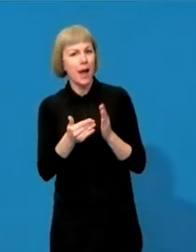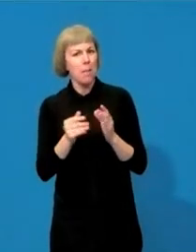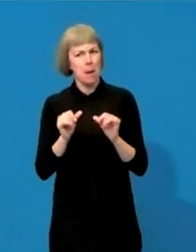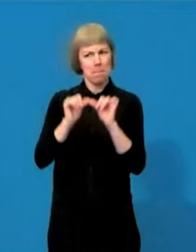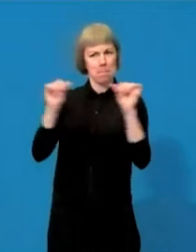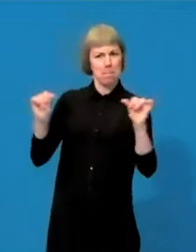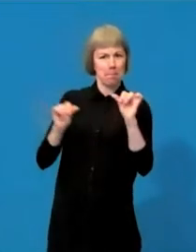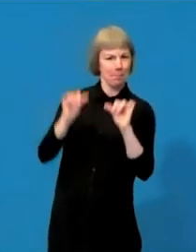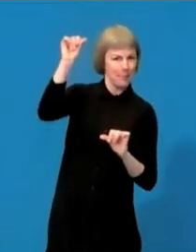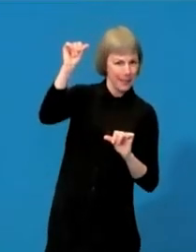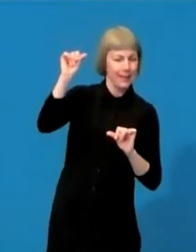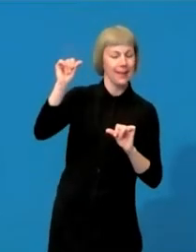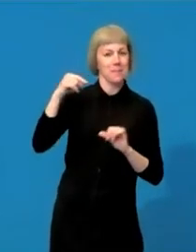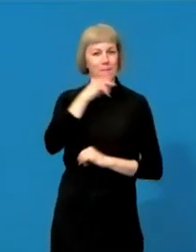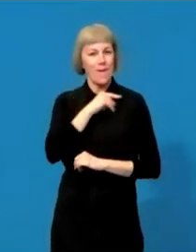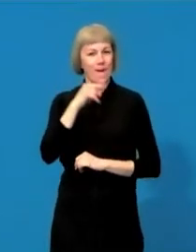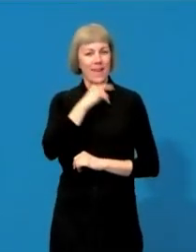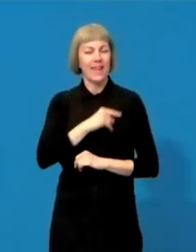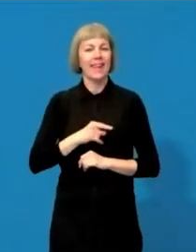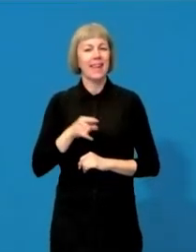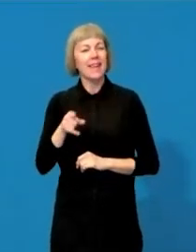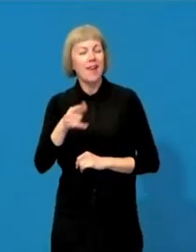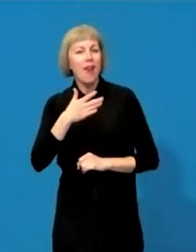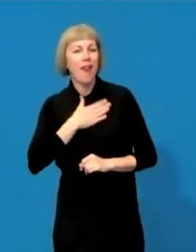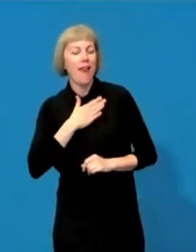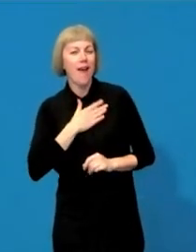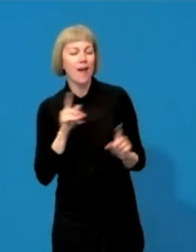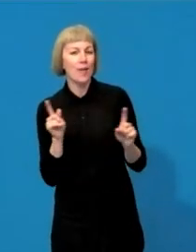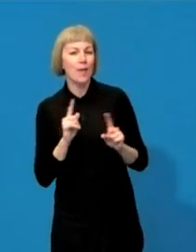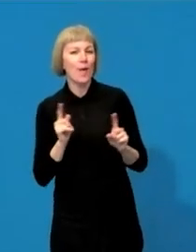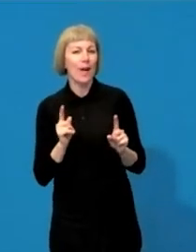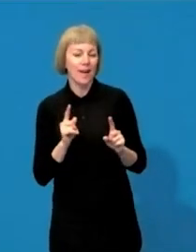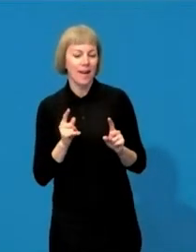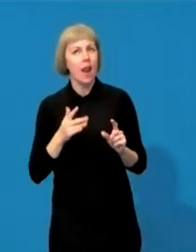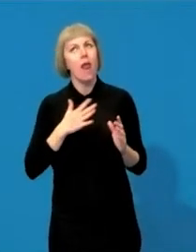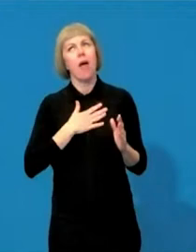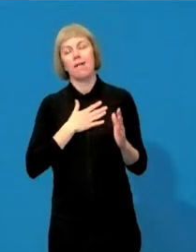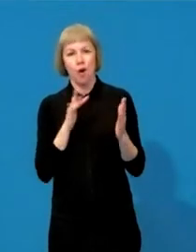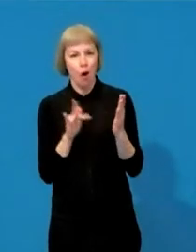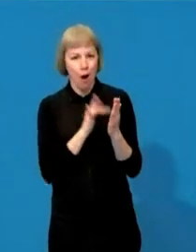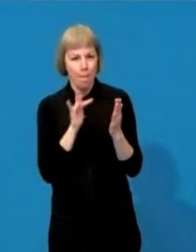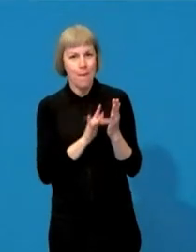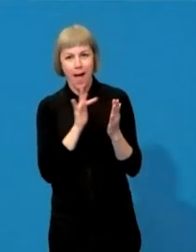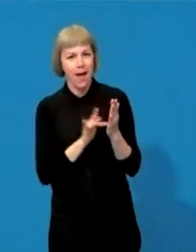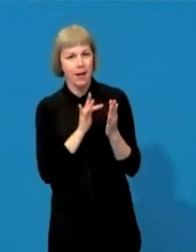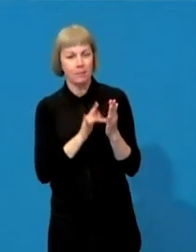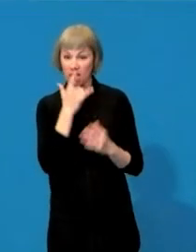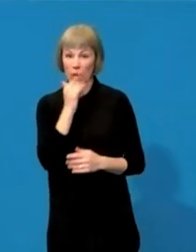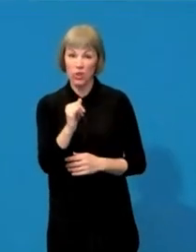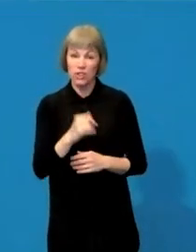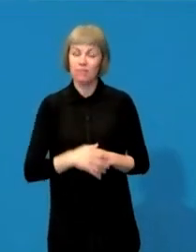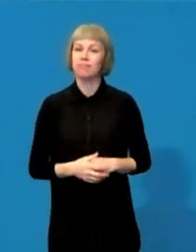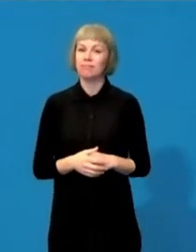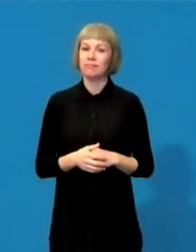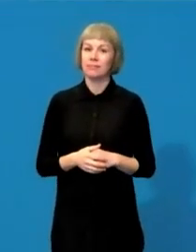And the things he loves to do is he loves the iPad, which is unfortunate, but I guess